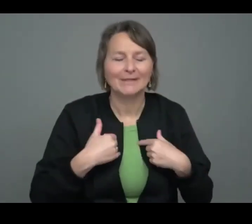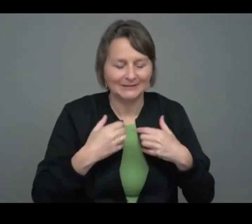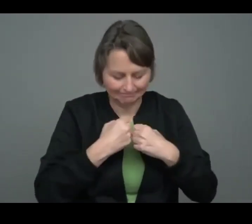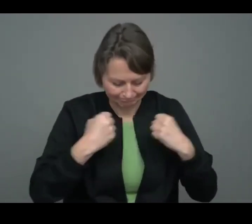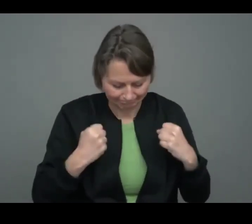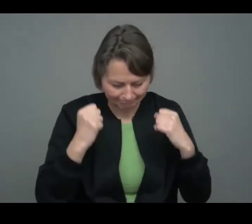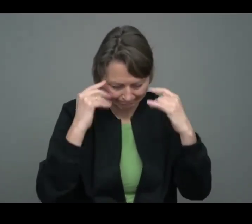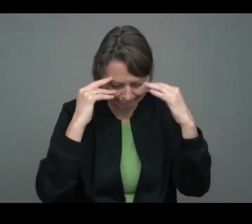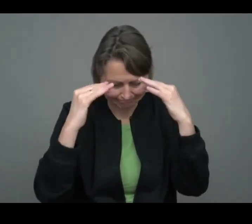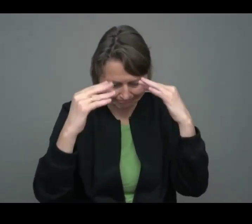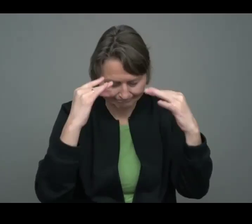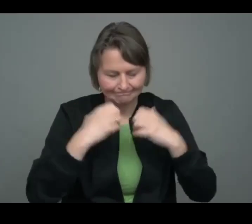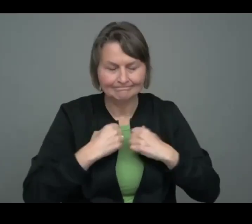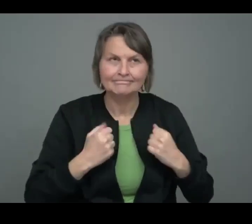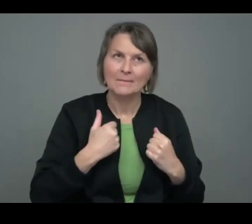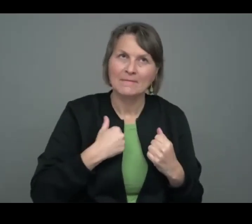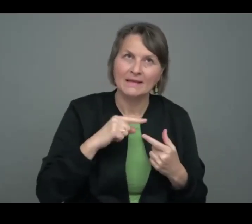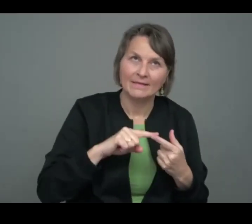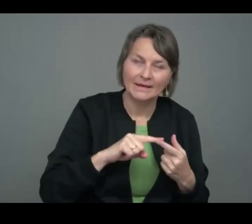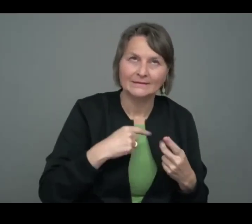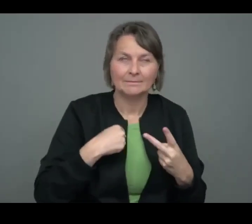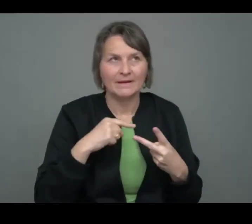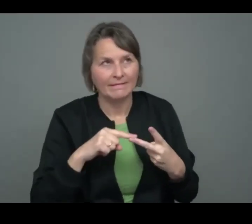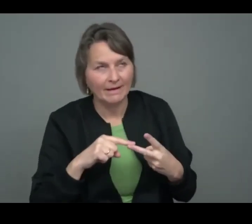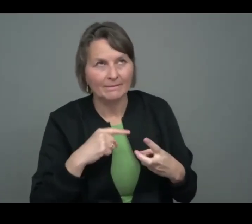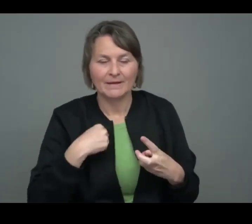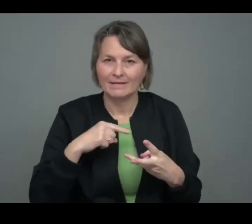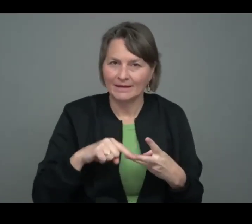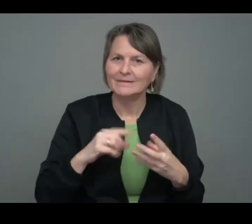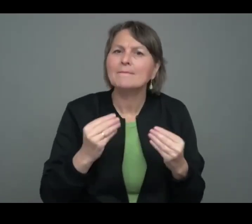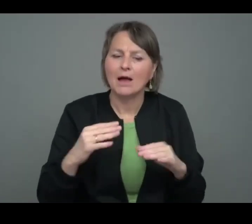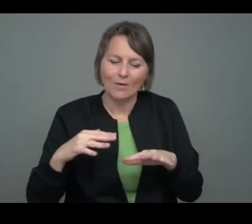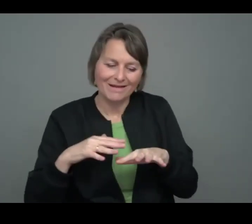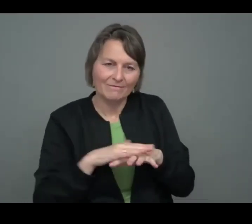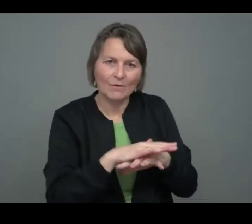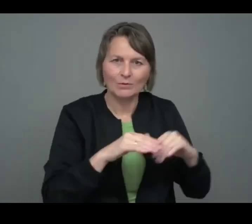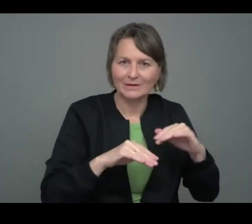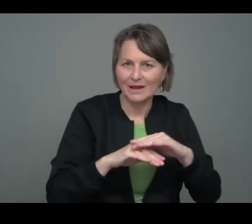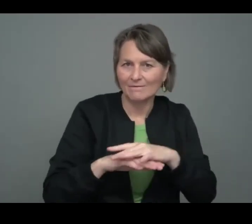two ethical worlds, so to speak. And a constant reflection as a practitioner but also as a